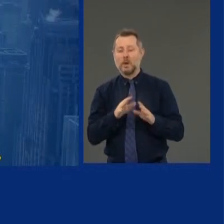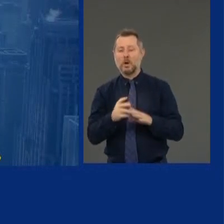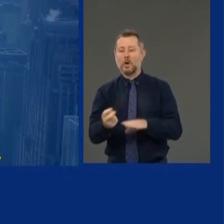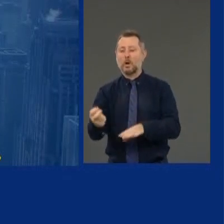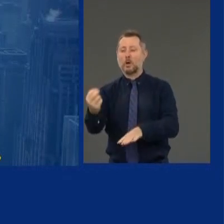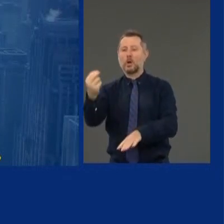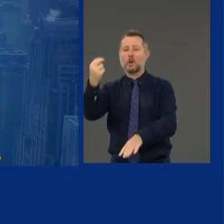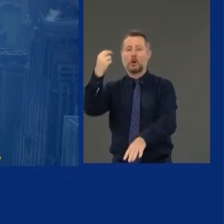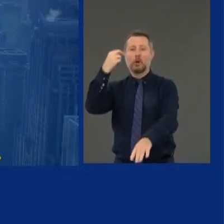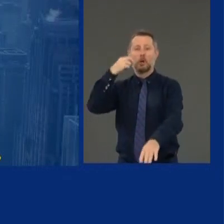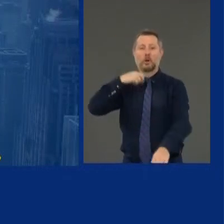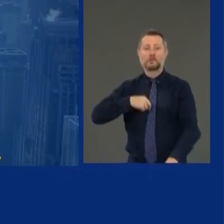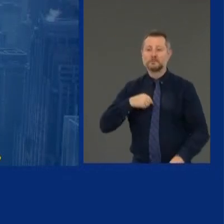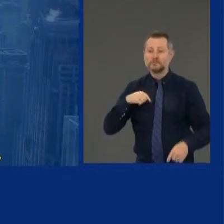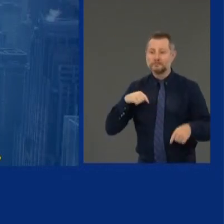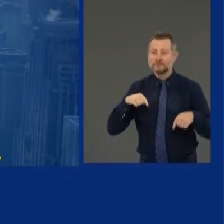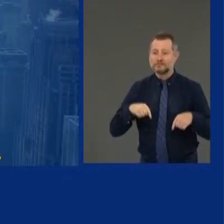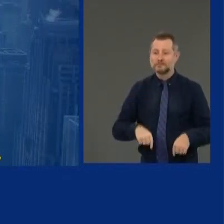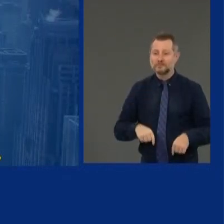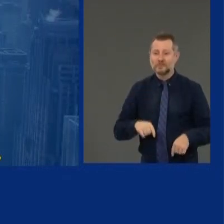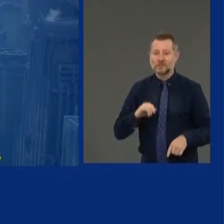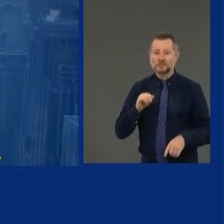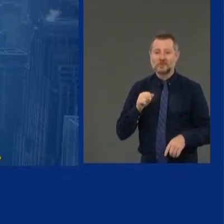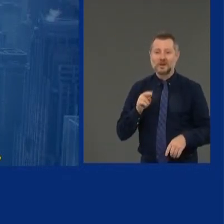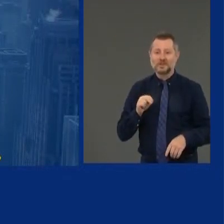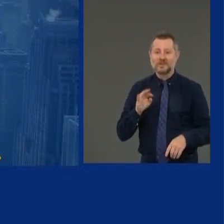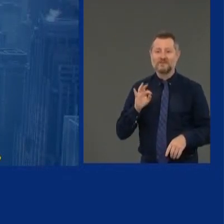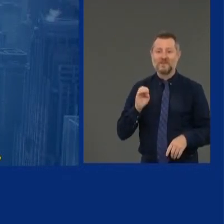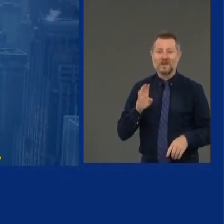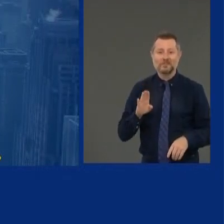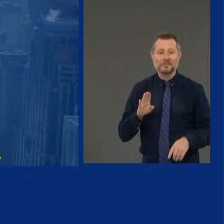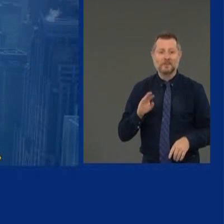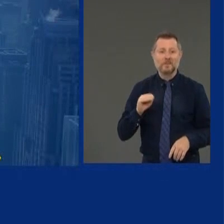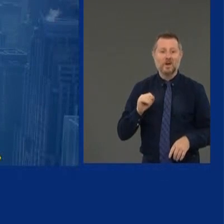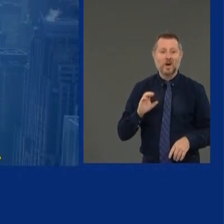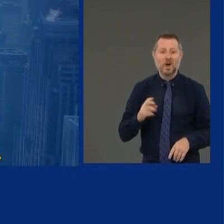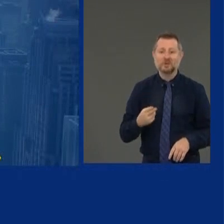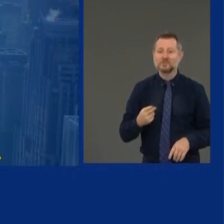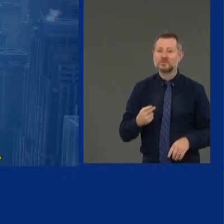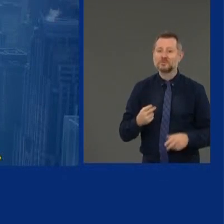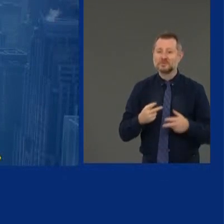JANUARY. AND THEN THE VIRUS CAME HERE